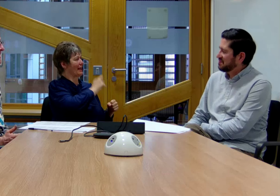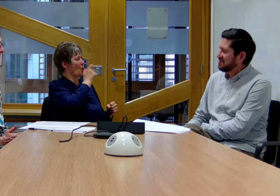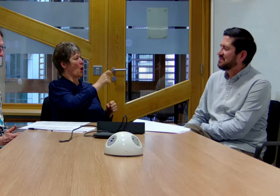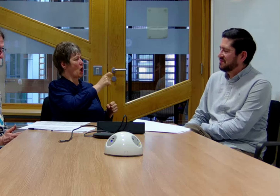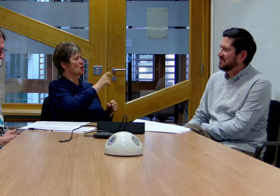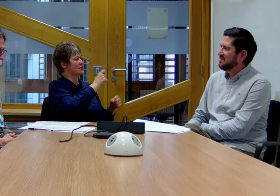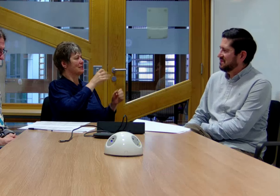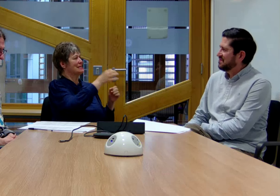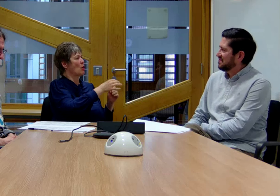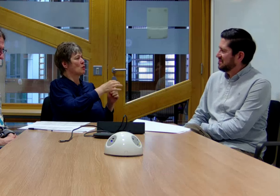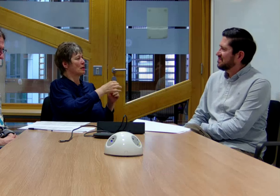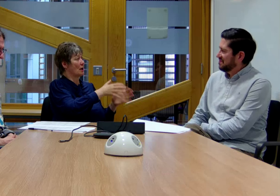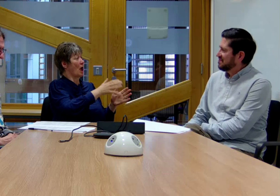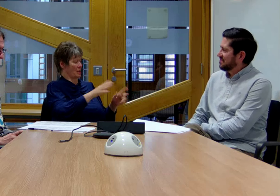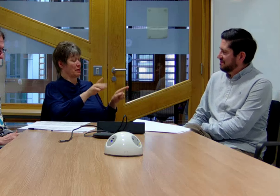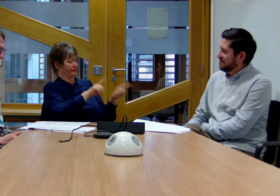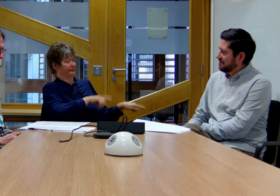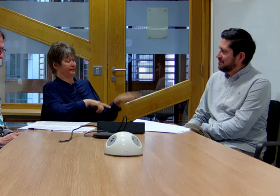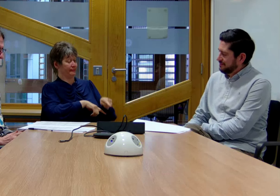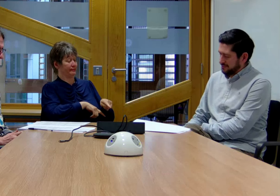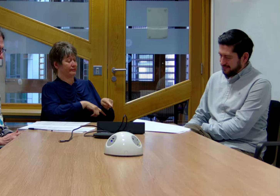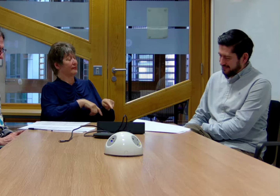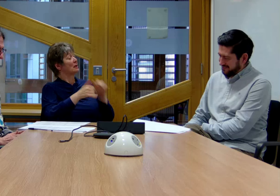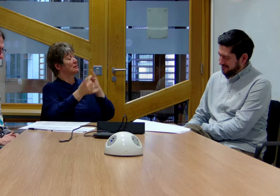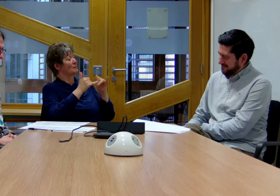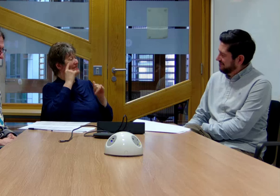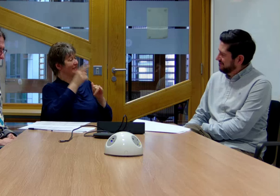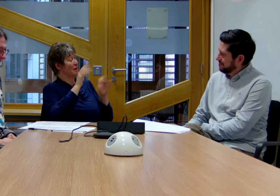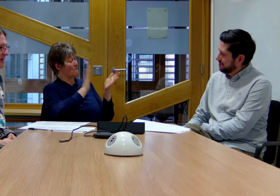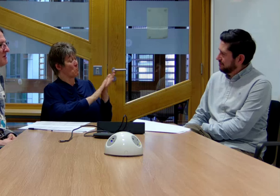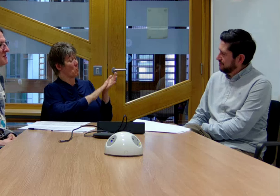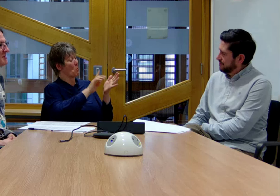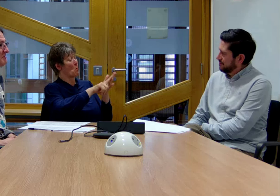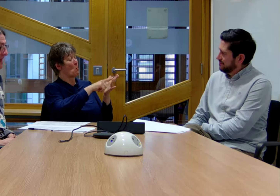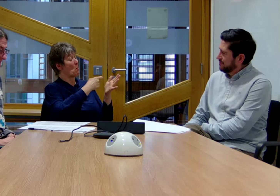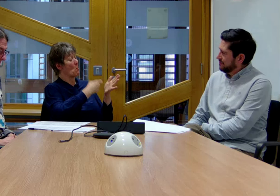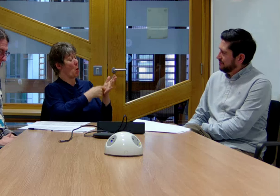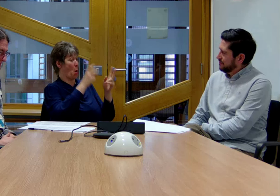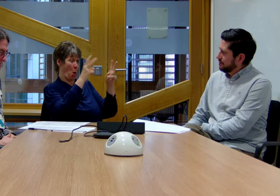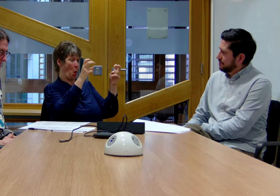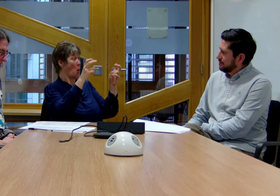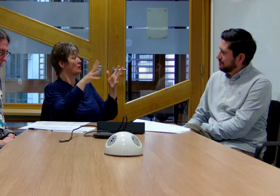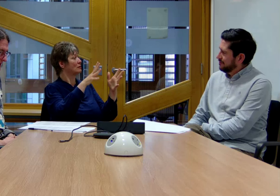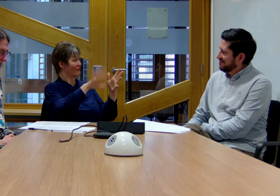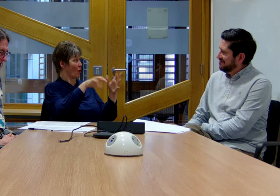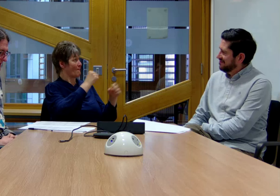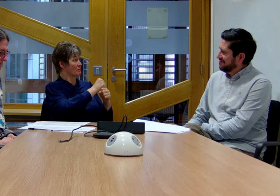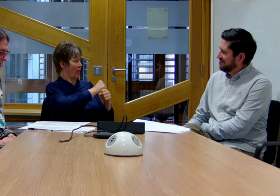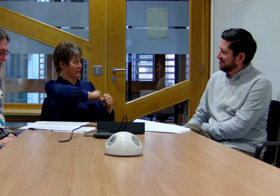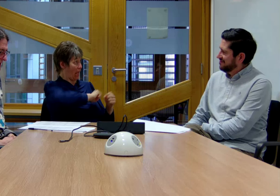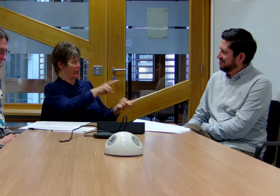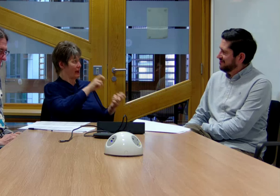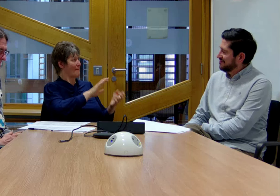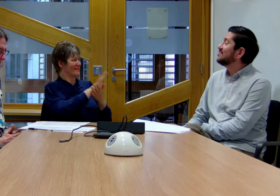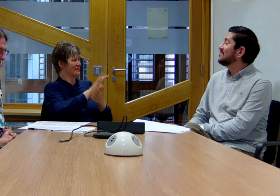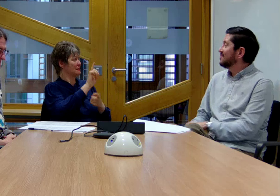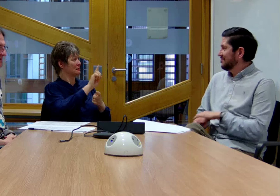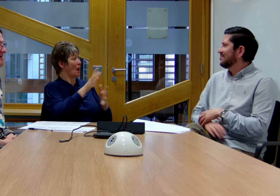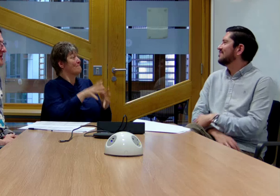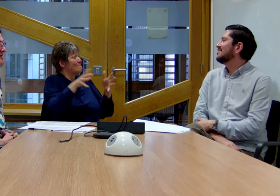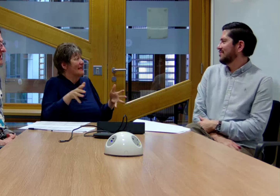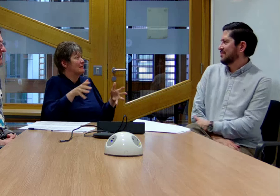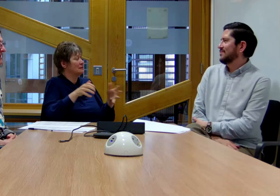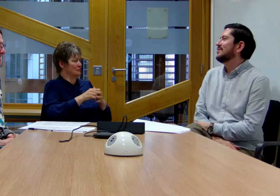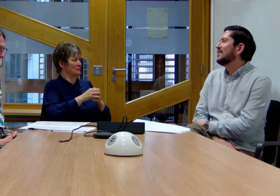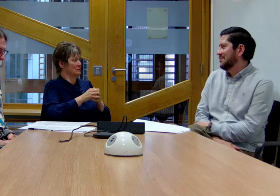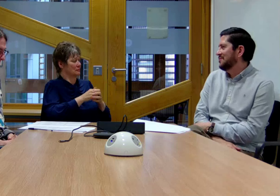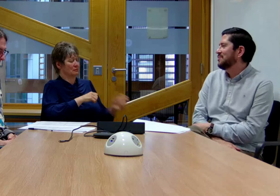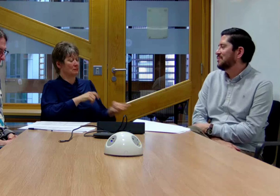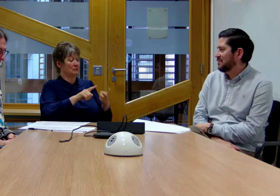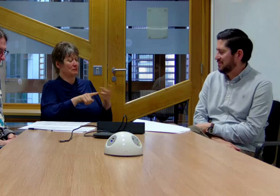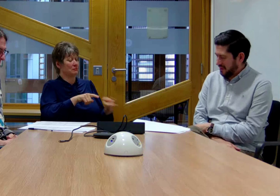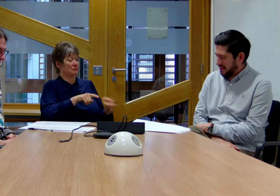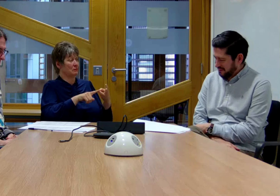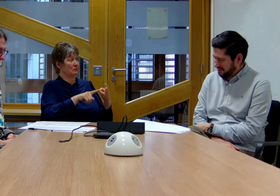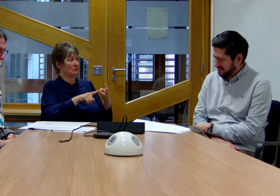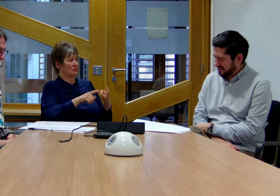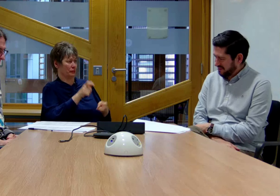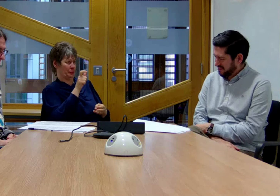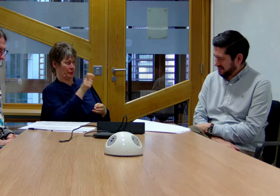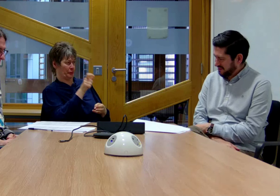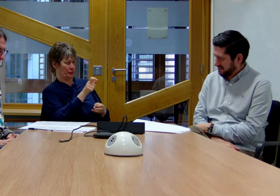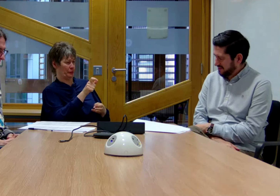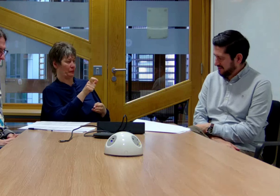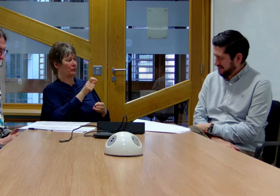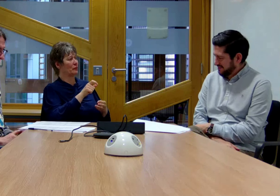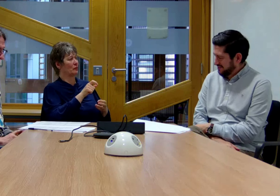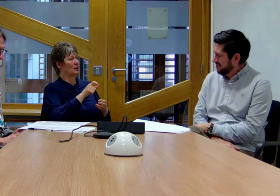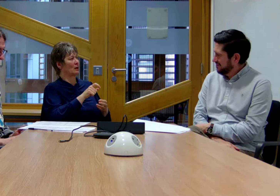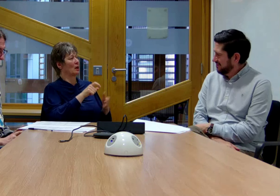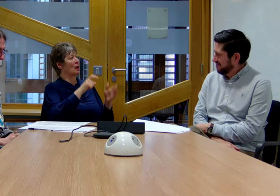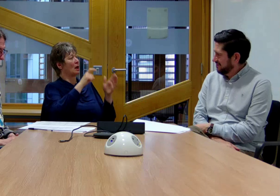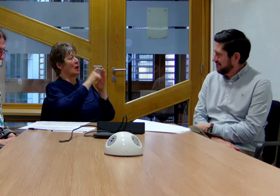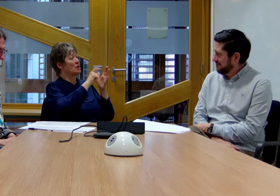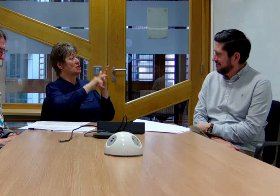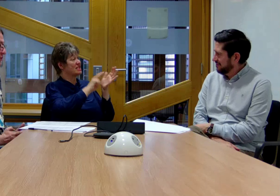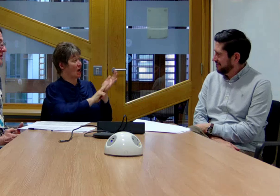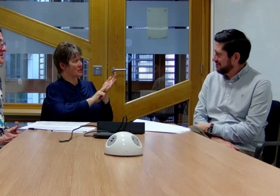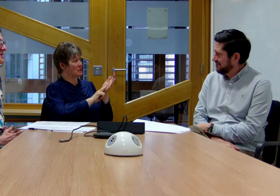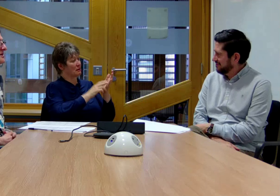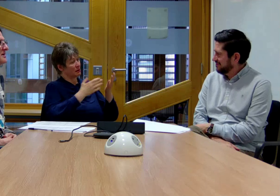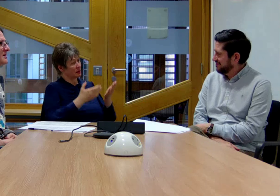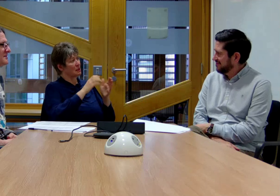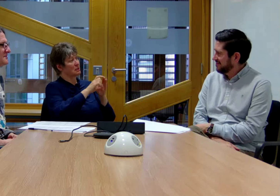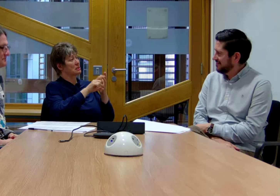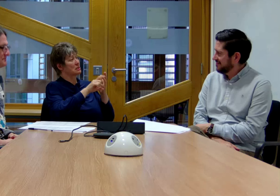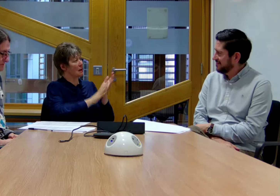see things like More which is M R which means big. As well as that the word D n, Dun or